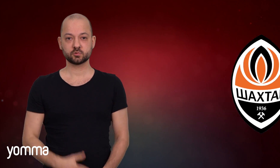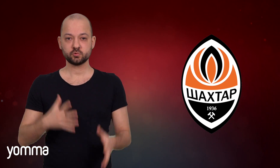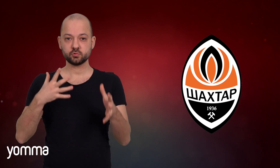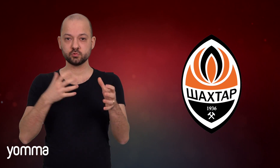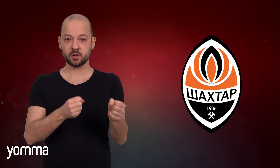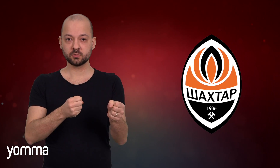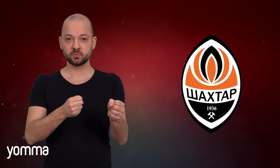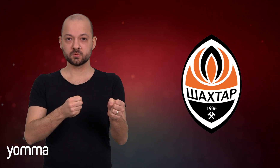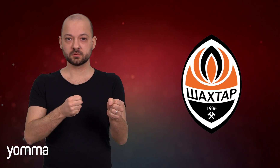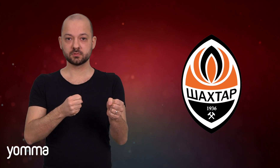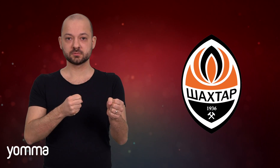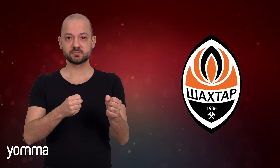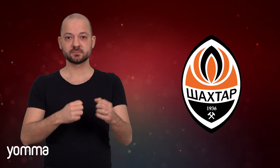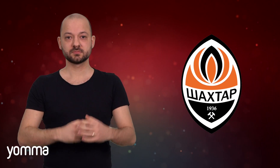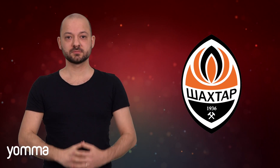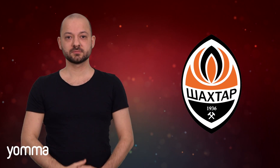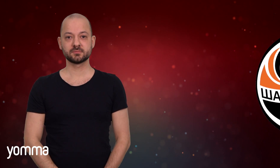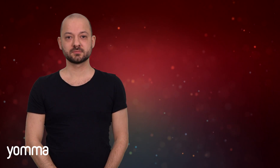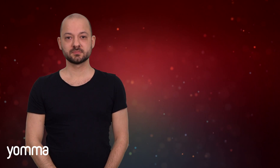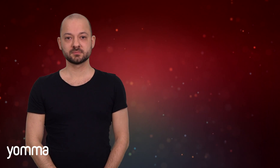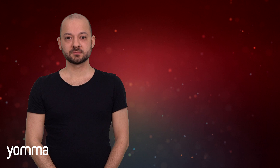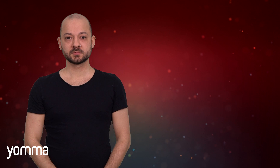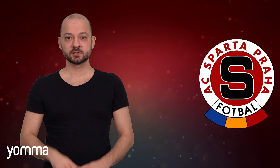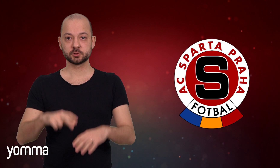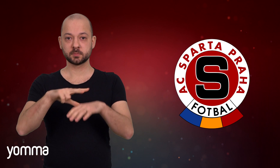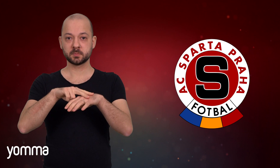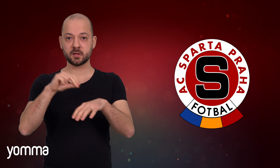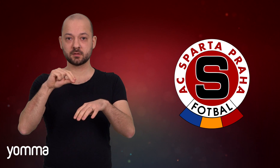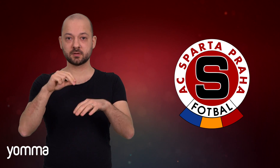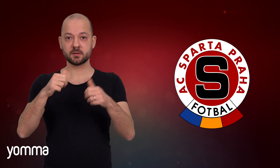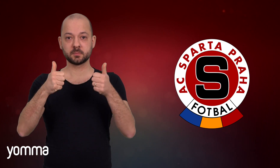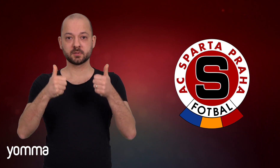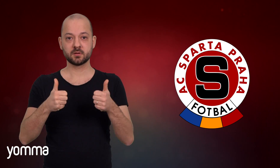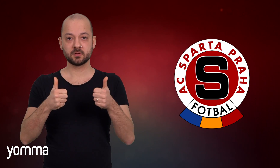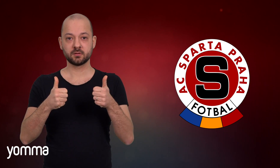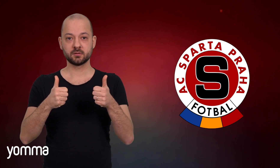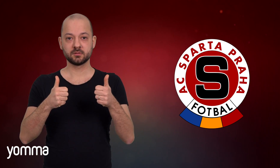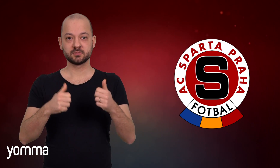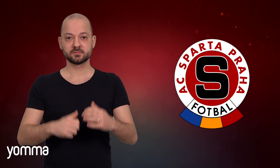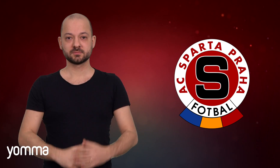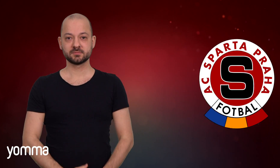FC Shakhtar Donetsk AC Sparta Praha